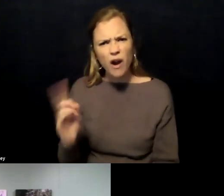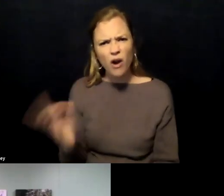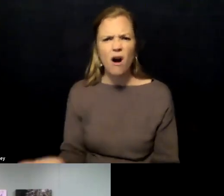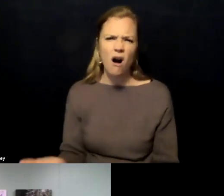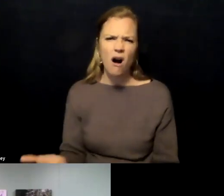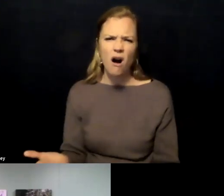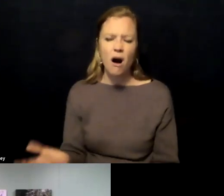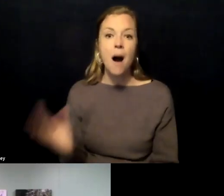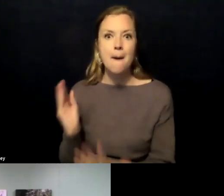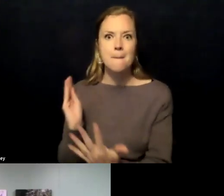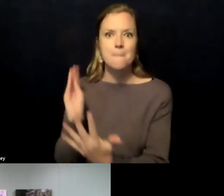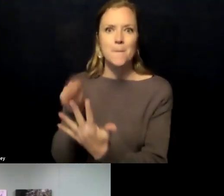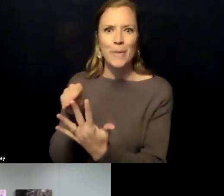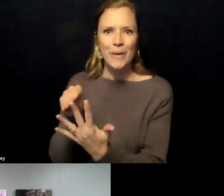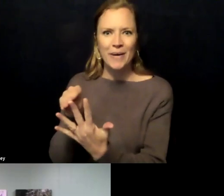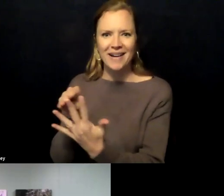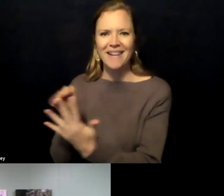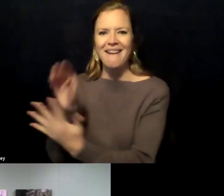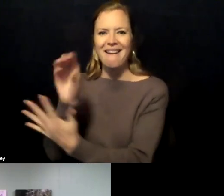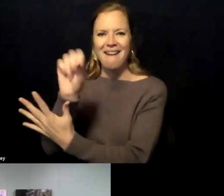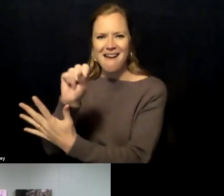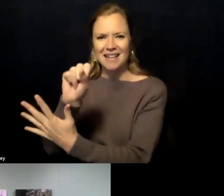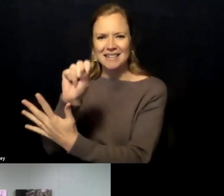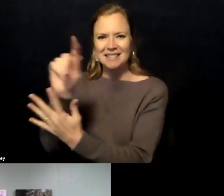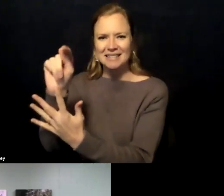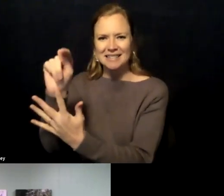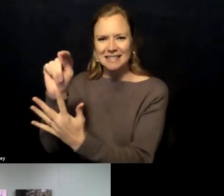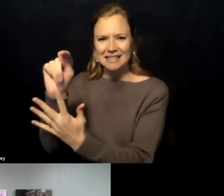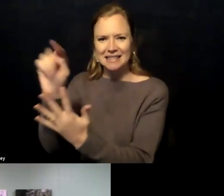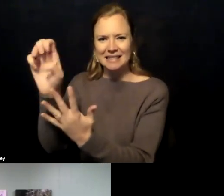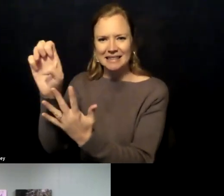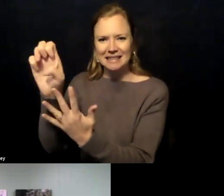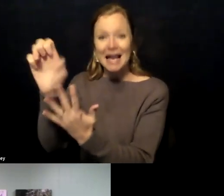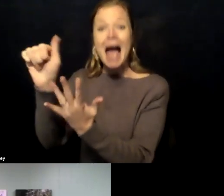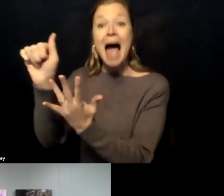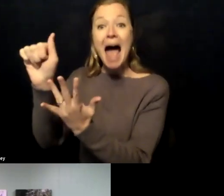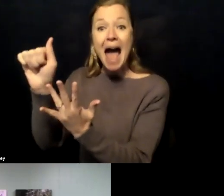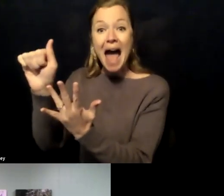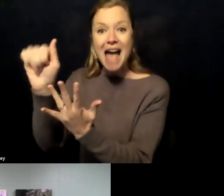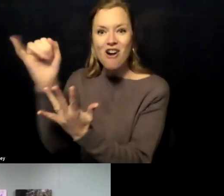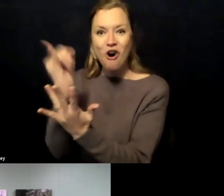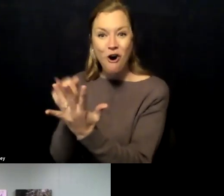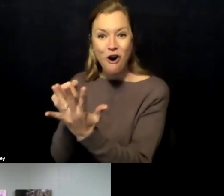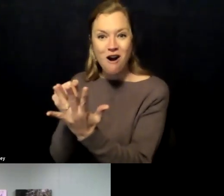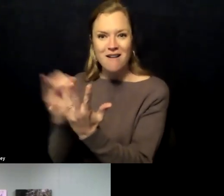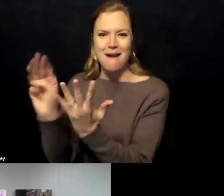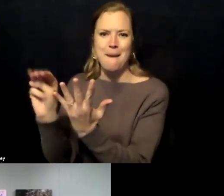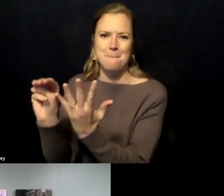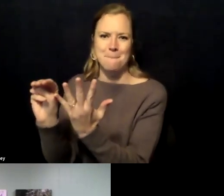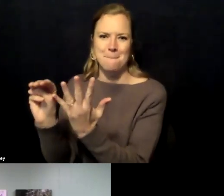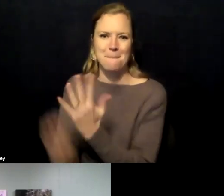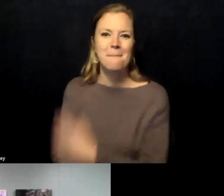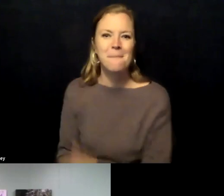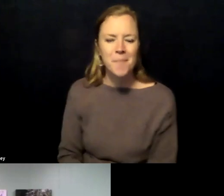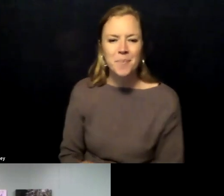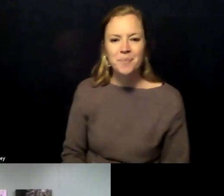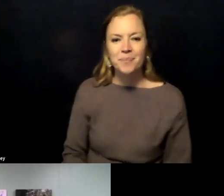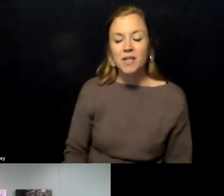You know, when I'm trying to figure out what to plant in a garden, I'm looking at